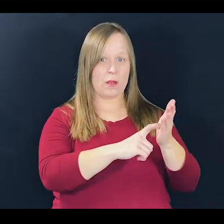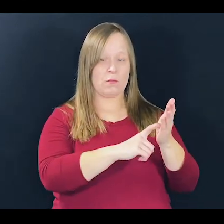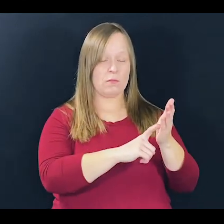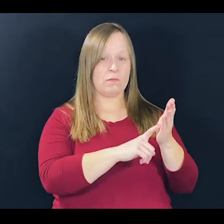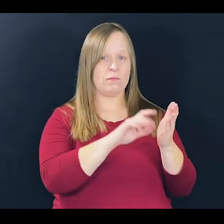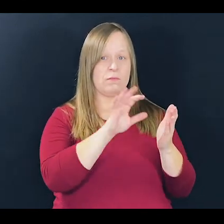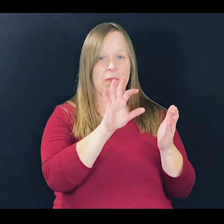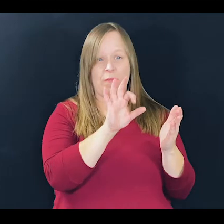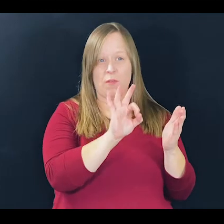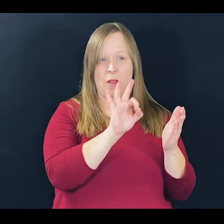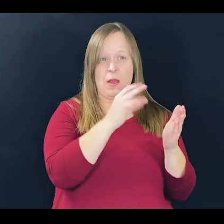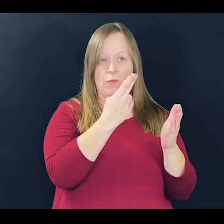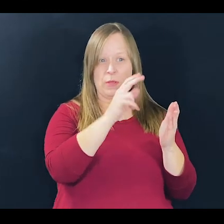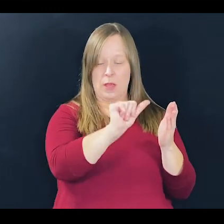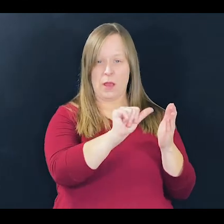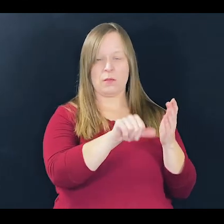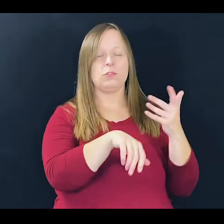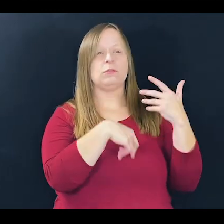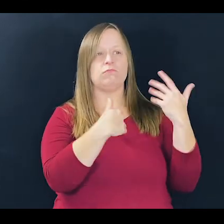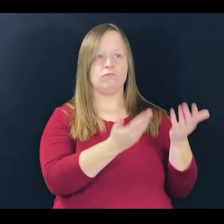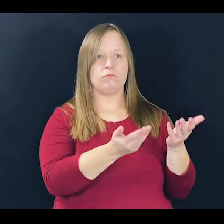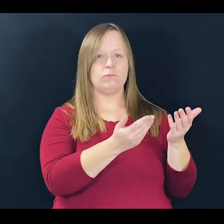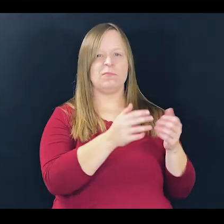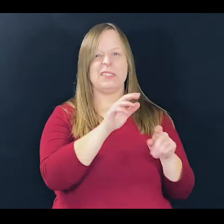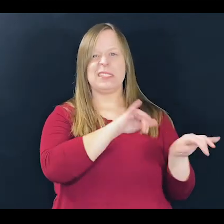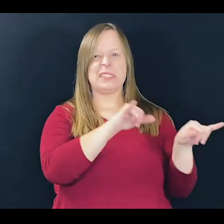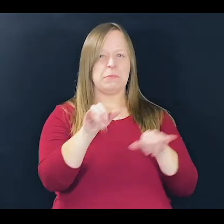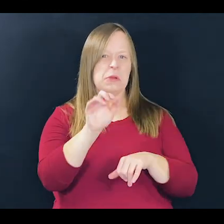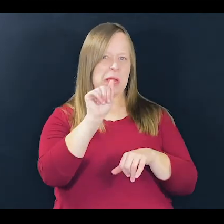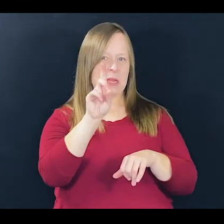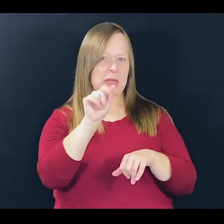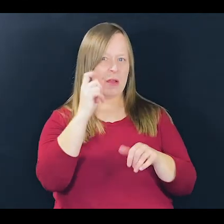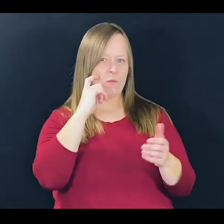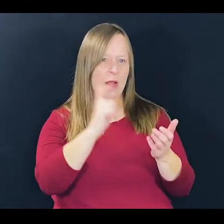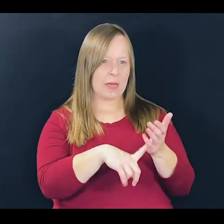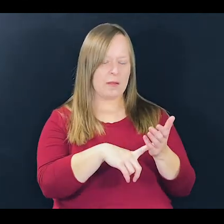under the Fair Housing Act in a similar way that the ADA recognizes them.